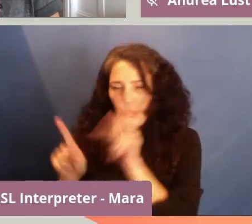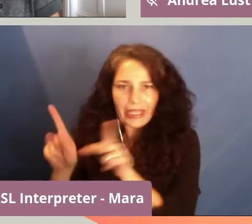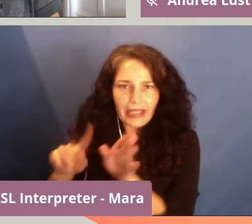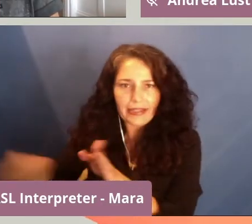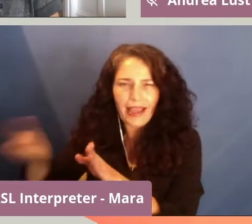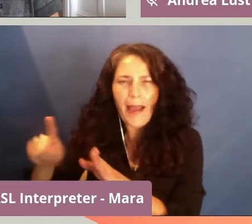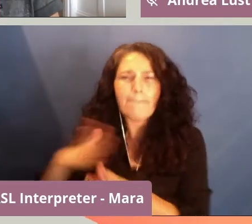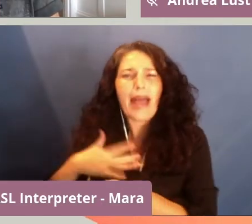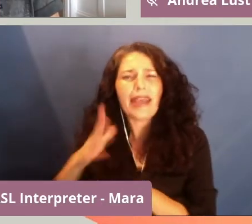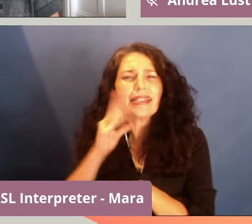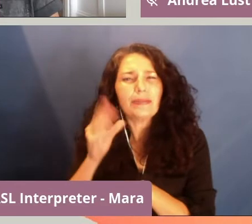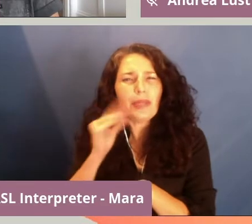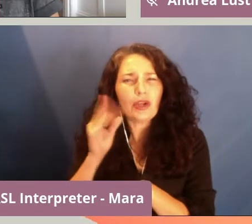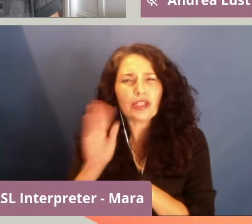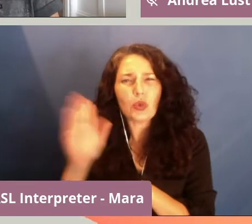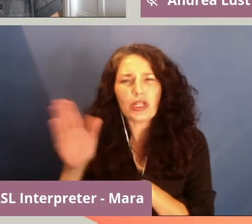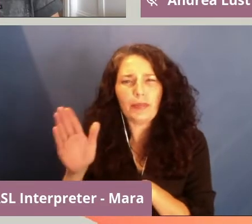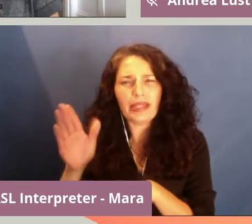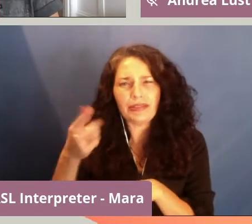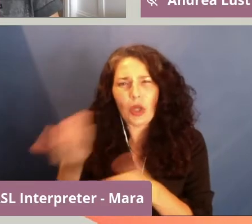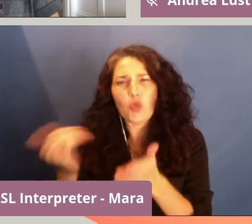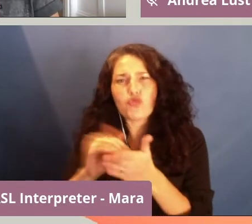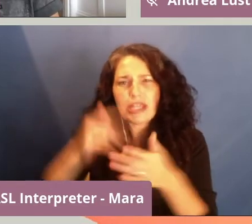would have been re-traumatizing rather than healing.